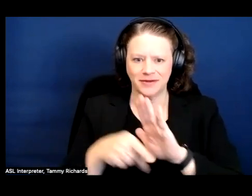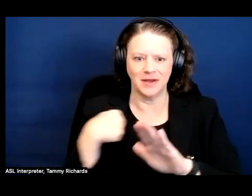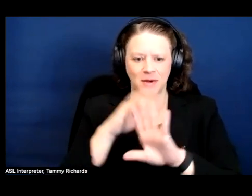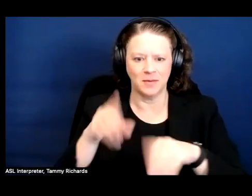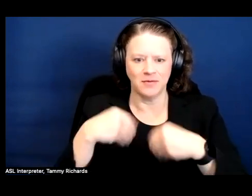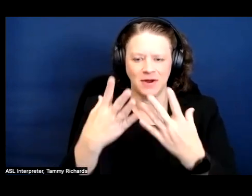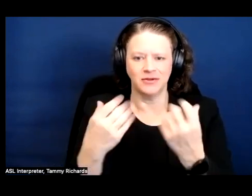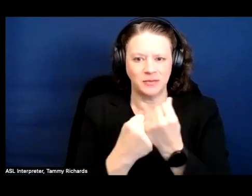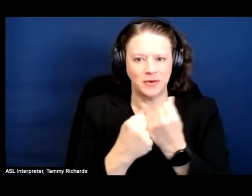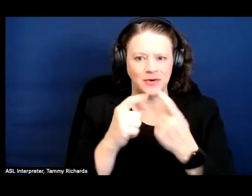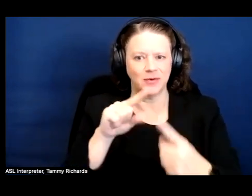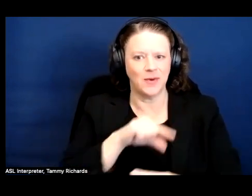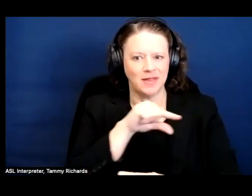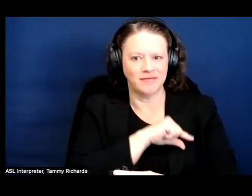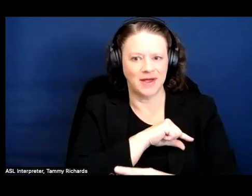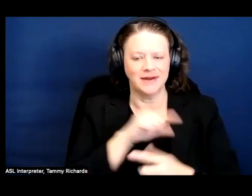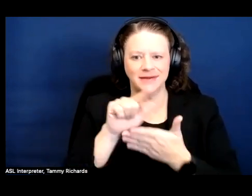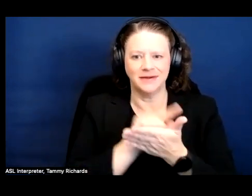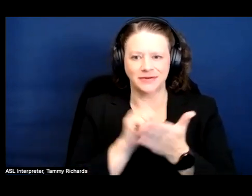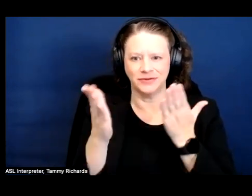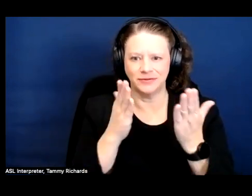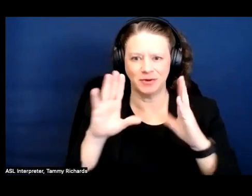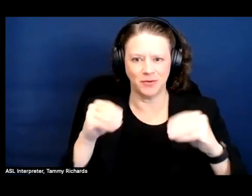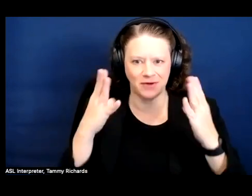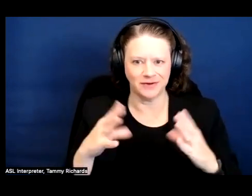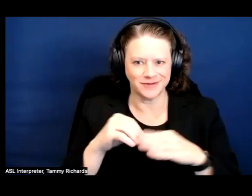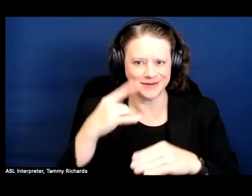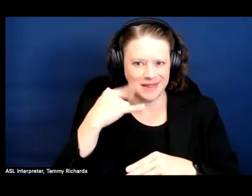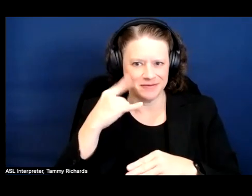for qualified legal services providers in California.